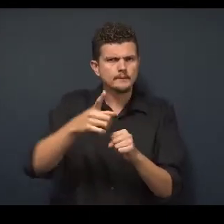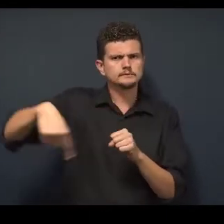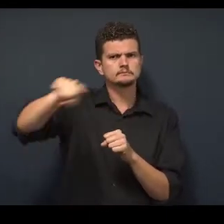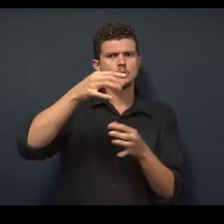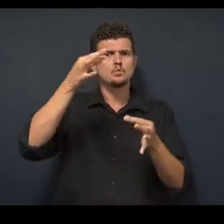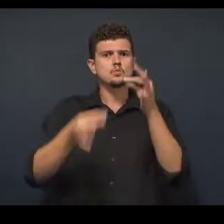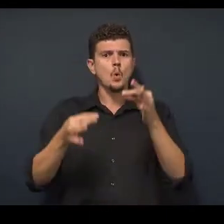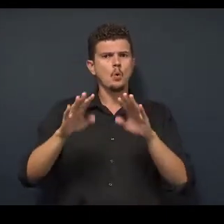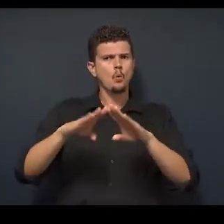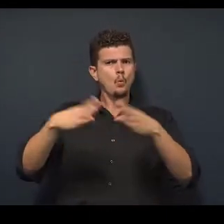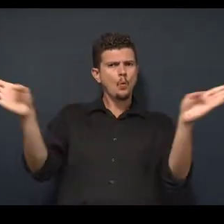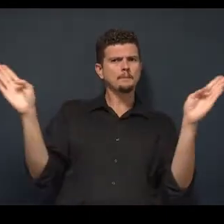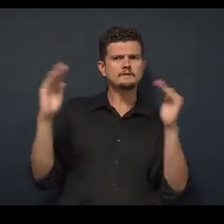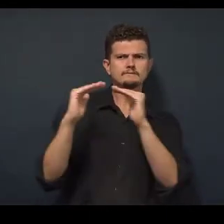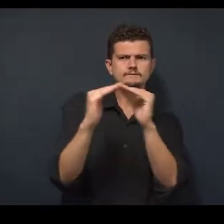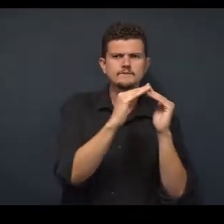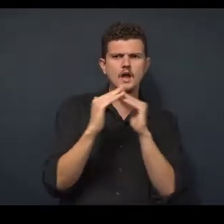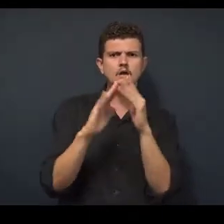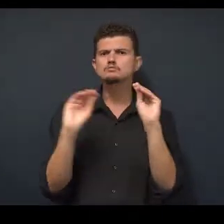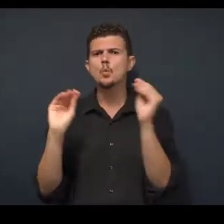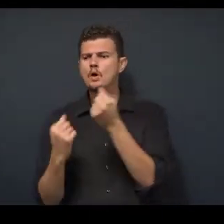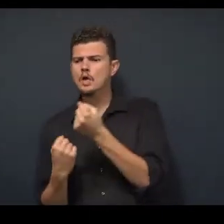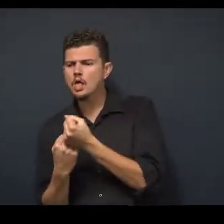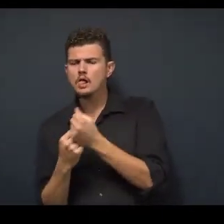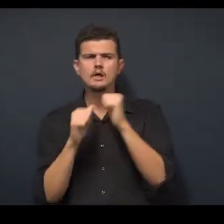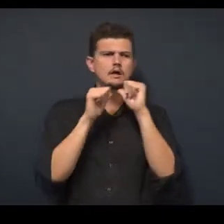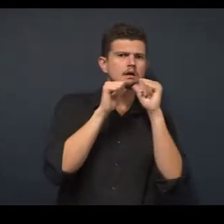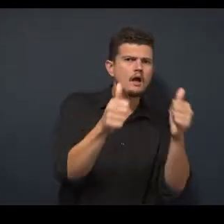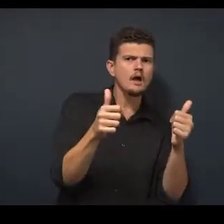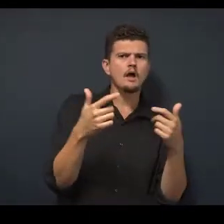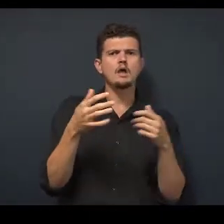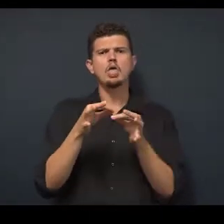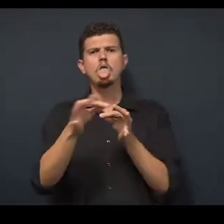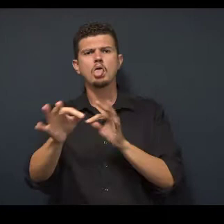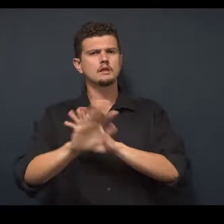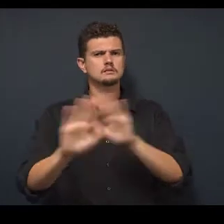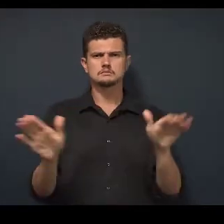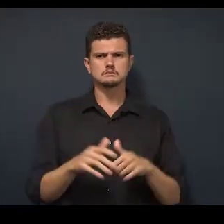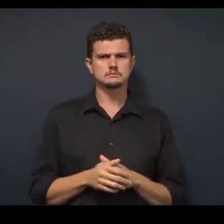and that justice shall be administered without favor, denial, or delay.